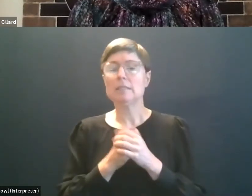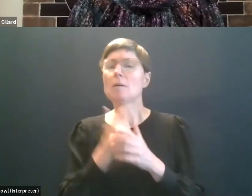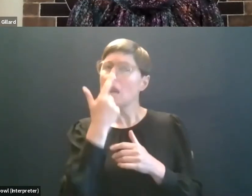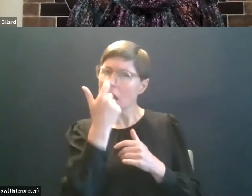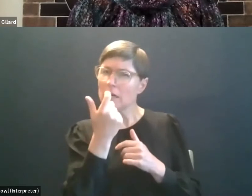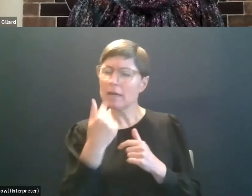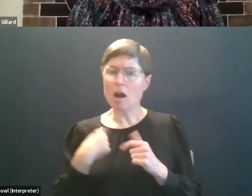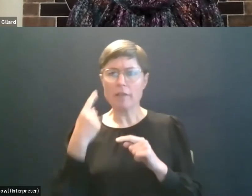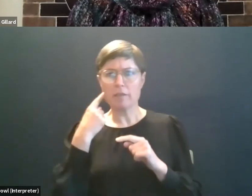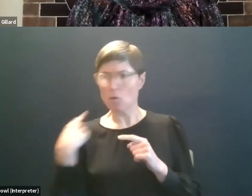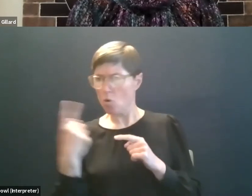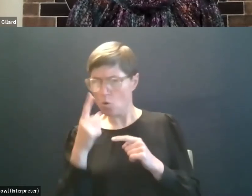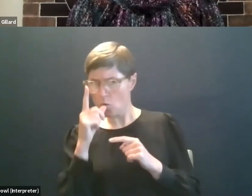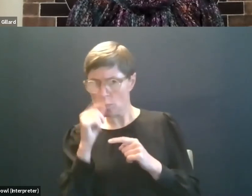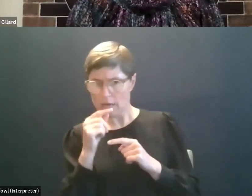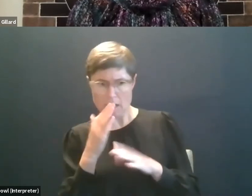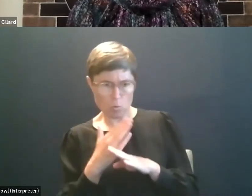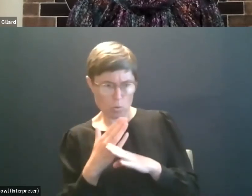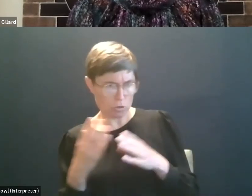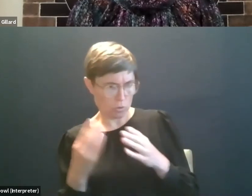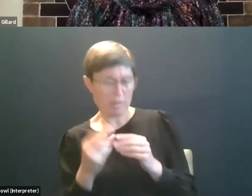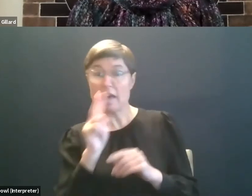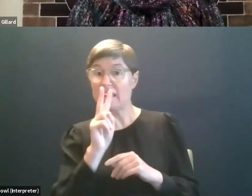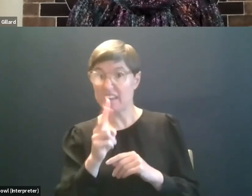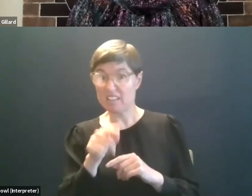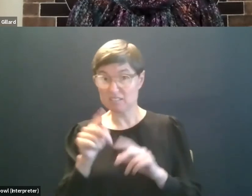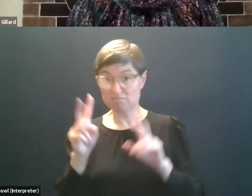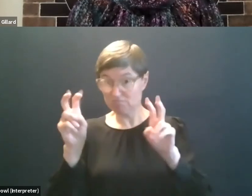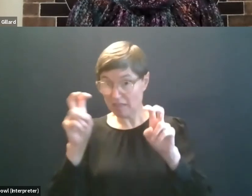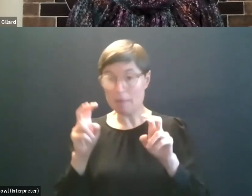work together - that theme of working together - to counter some of it.